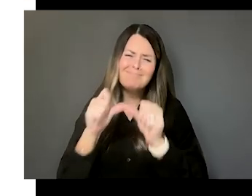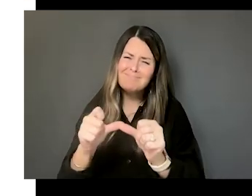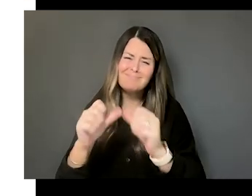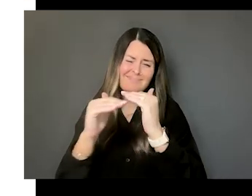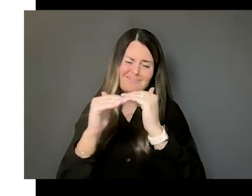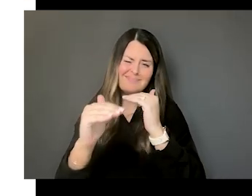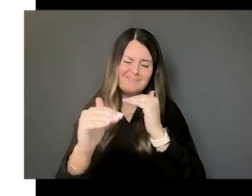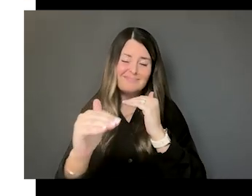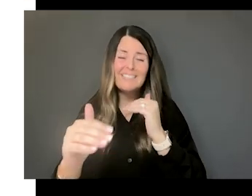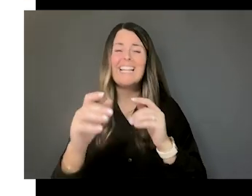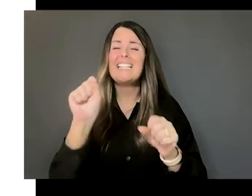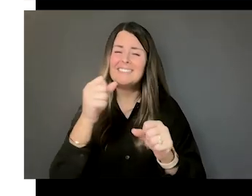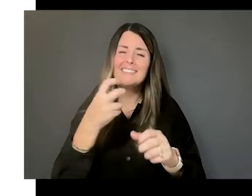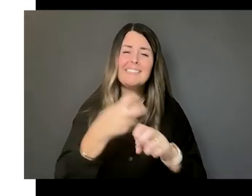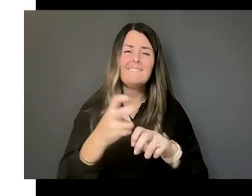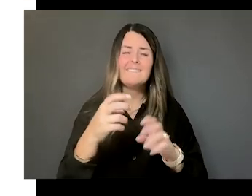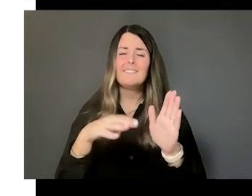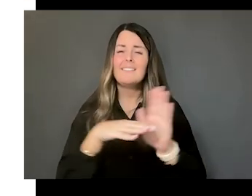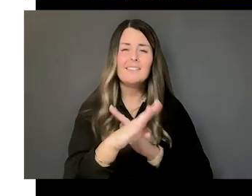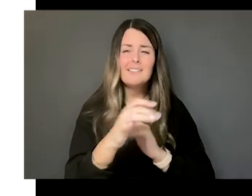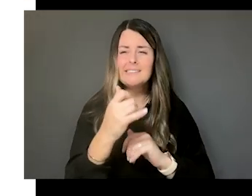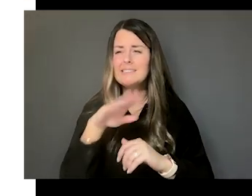But let's listen to students, let's listen to teachers,